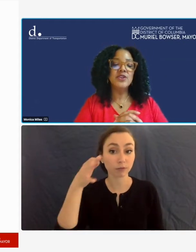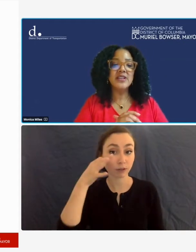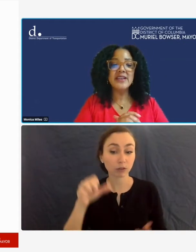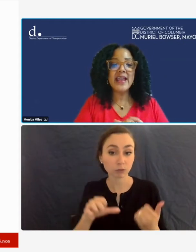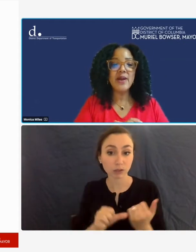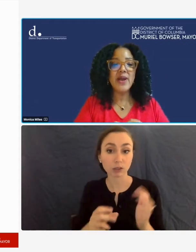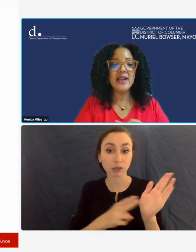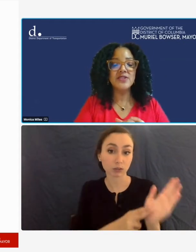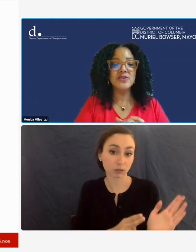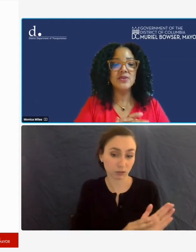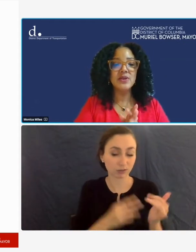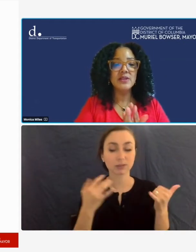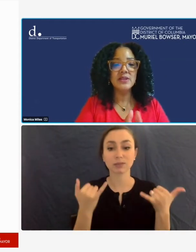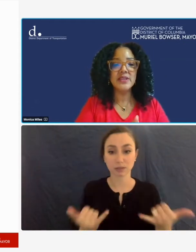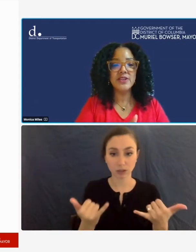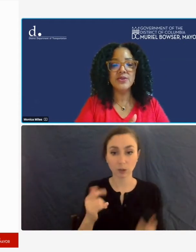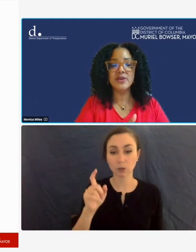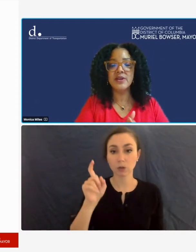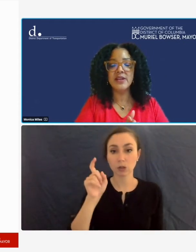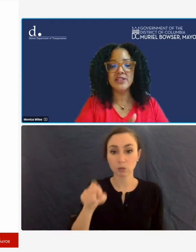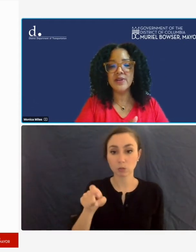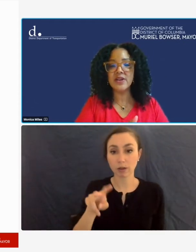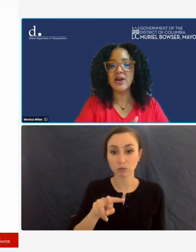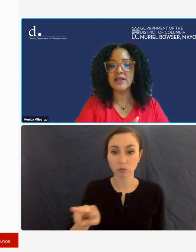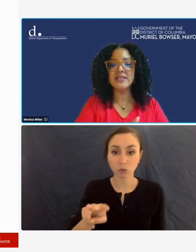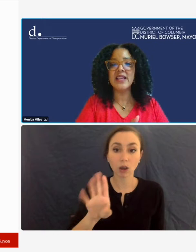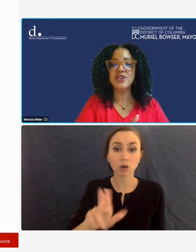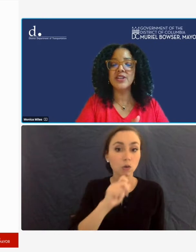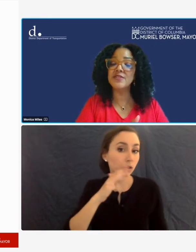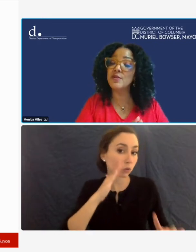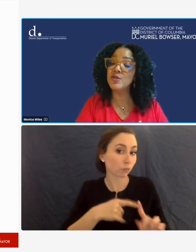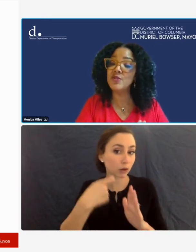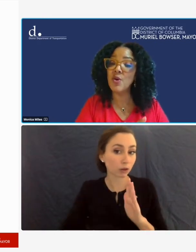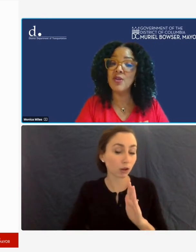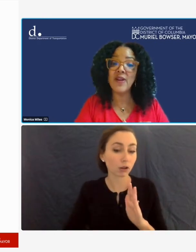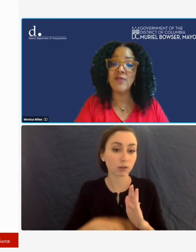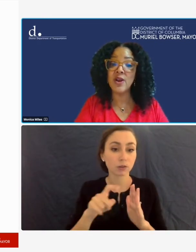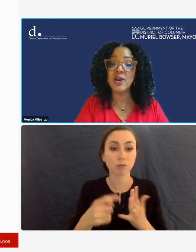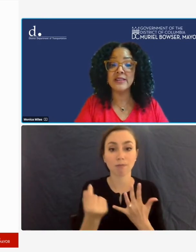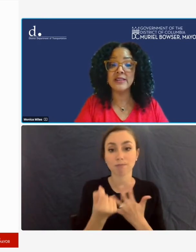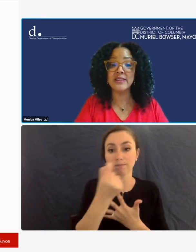now have to look at your indirect costs and you're going to have to remove all far unallowable costs